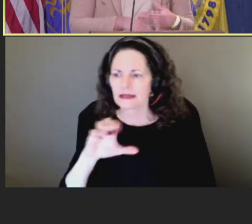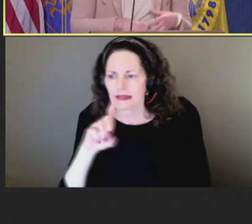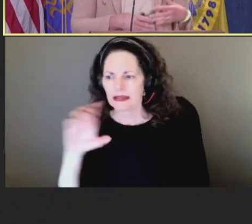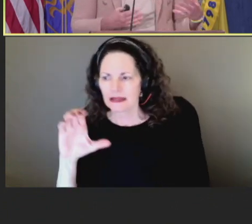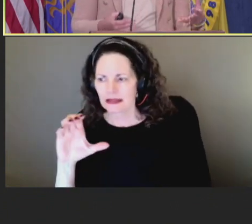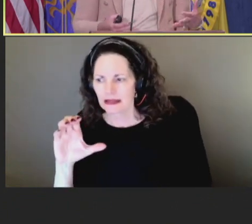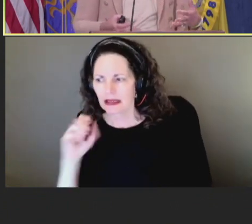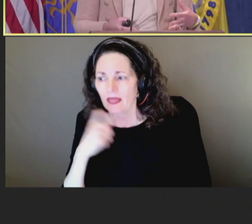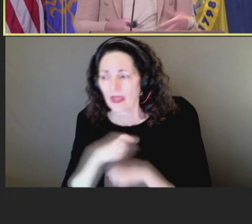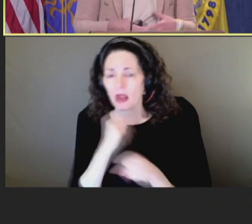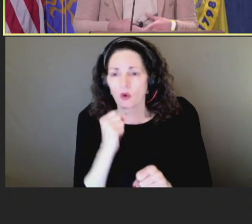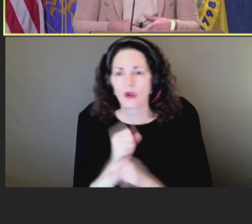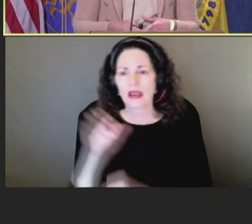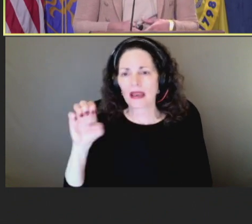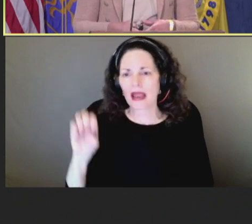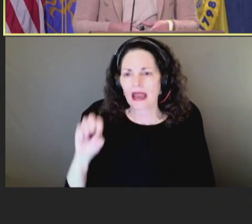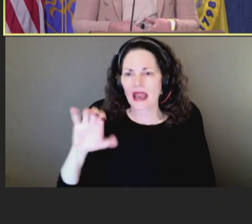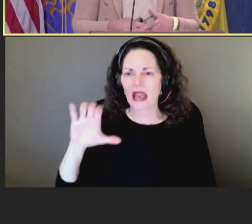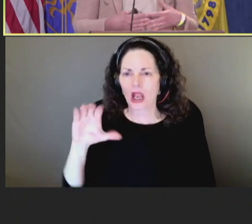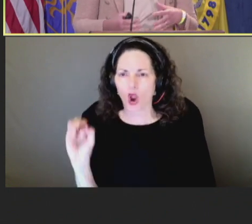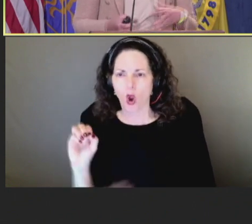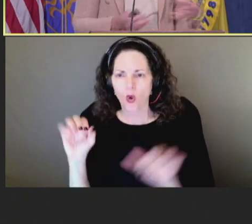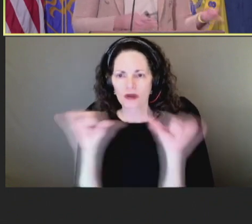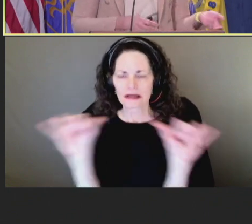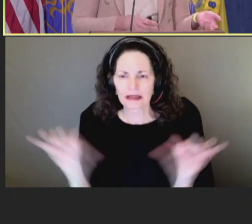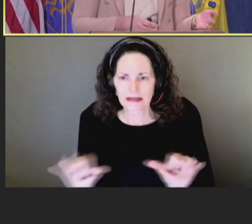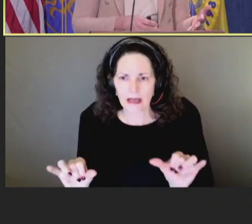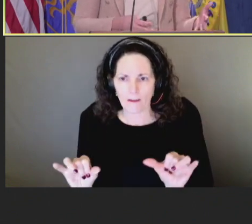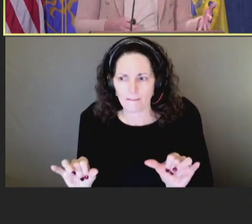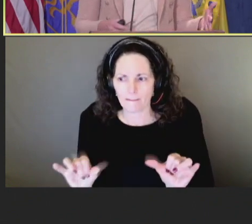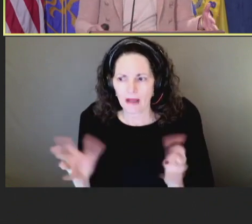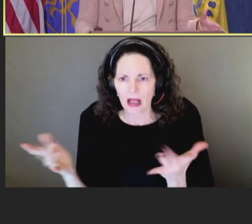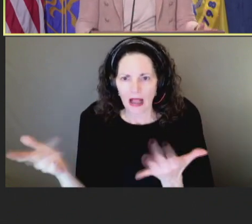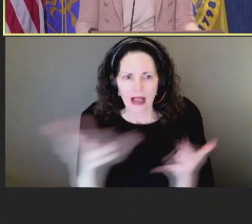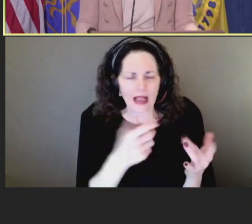Bringing together these stakeholders, connecting the researchers to collaborate on the ideas,